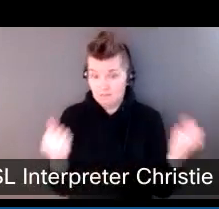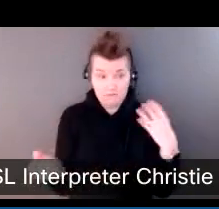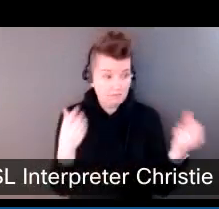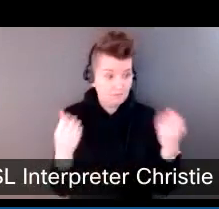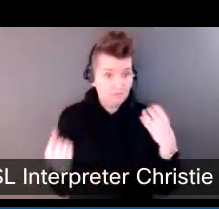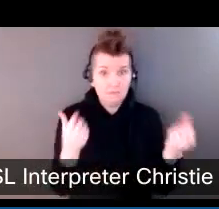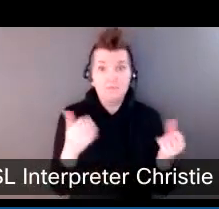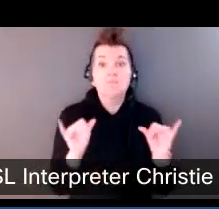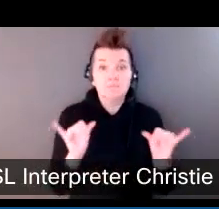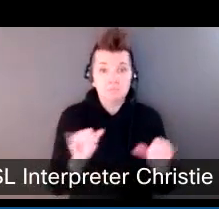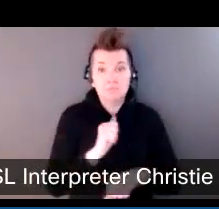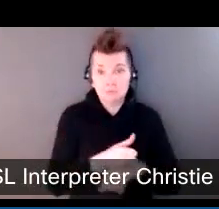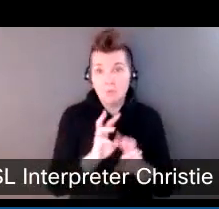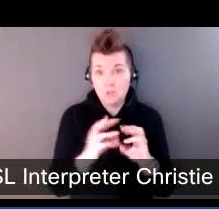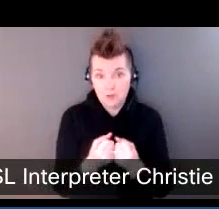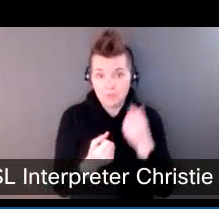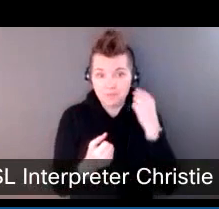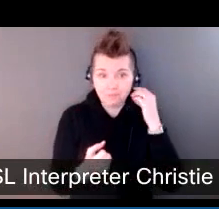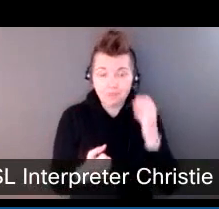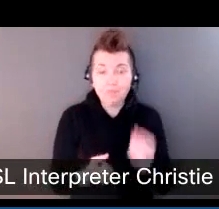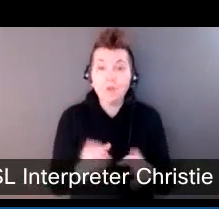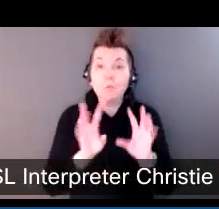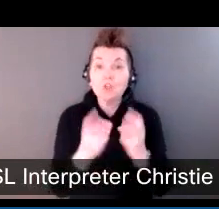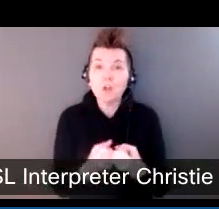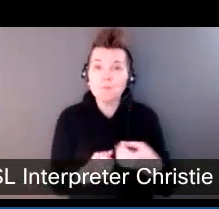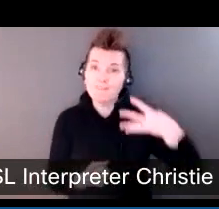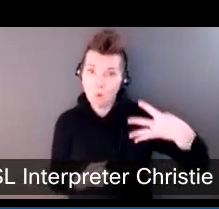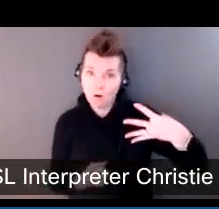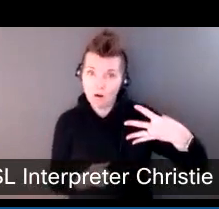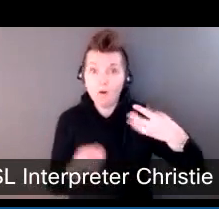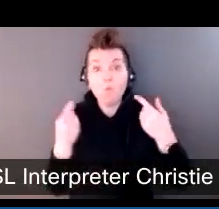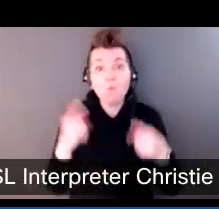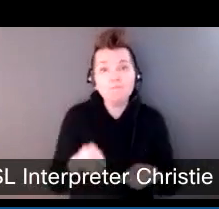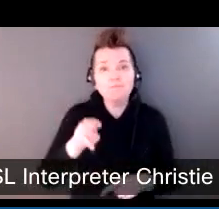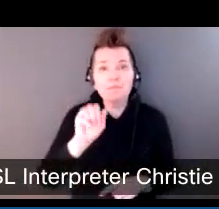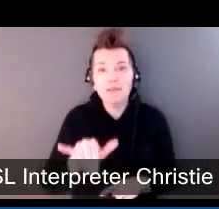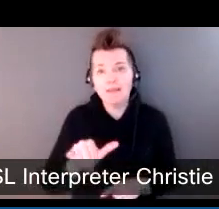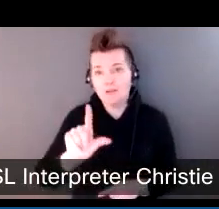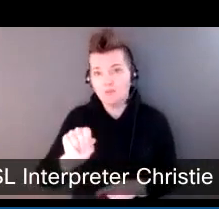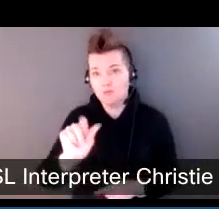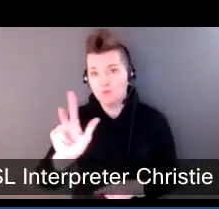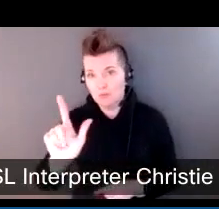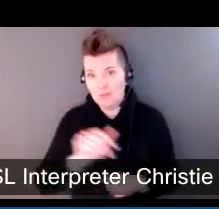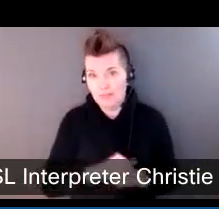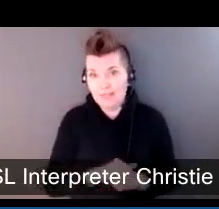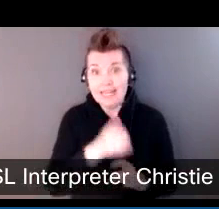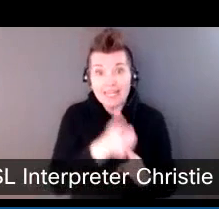Four stakeholder workshops were held in May of 2023 with each workshop structured around four themes.